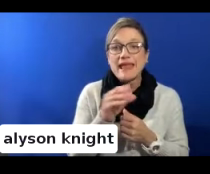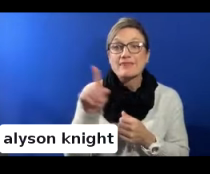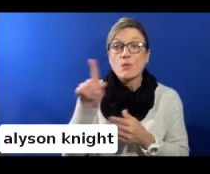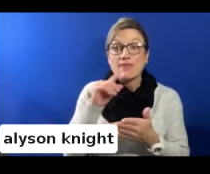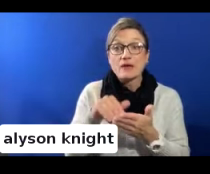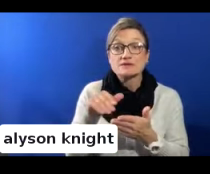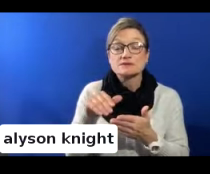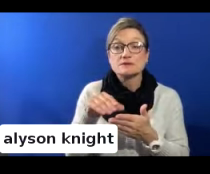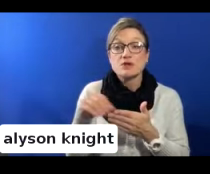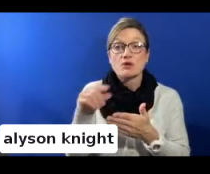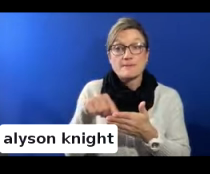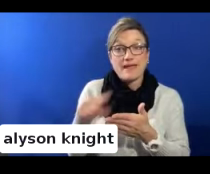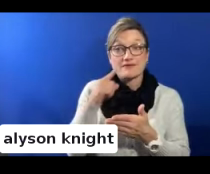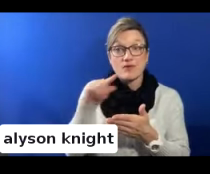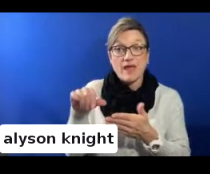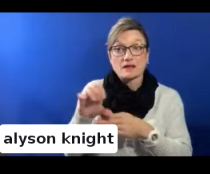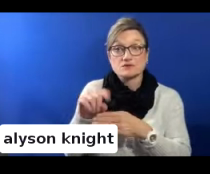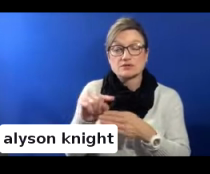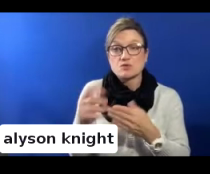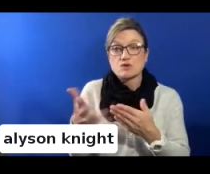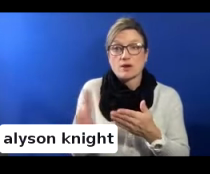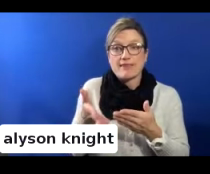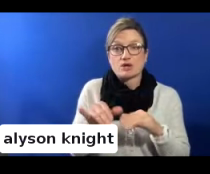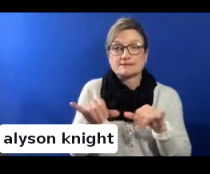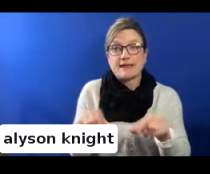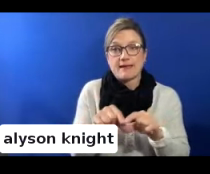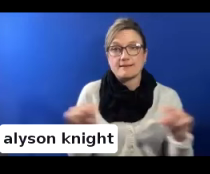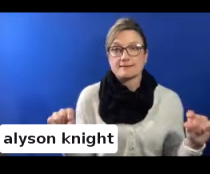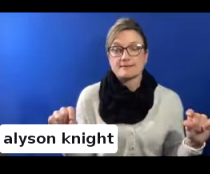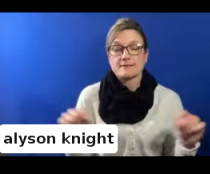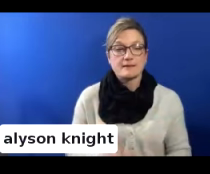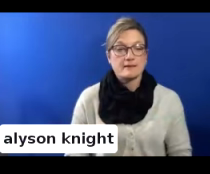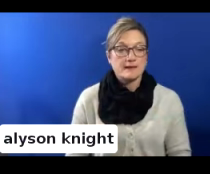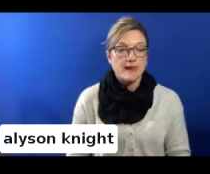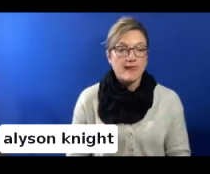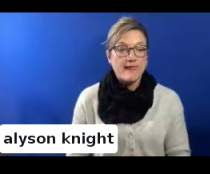Just to be clear, if you reported something as being expense, that